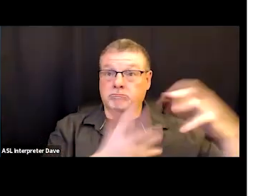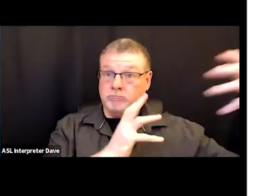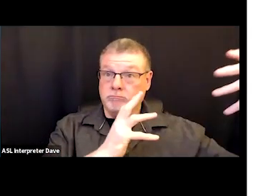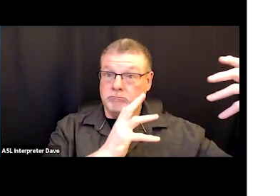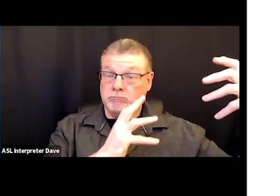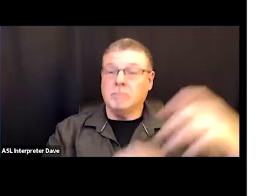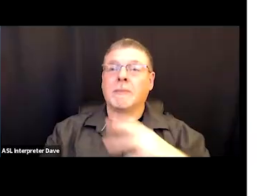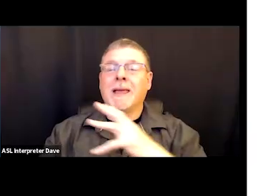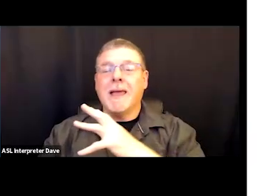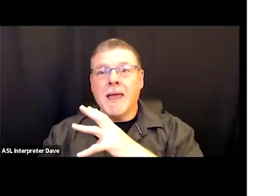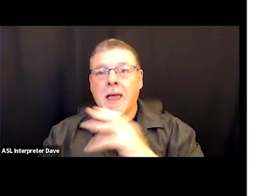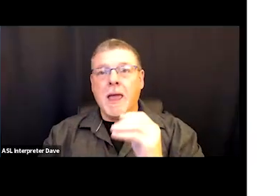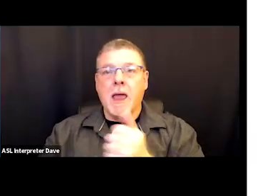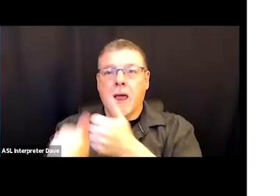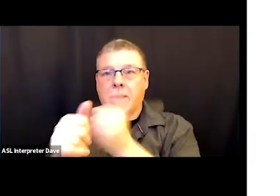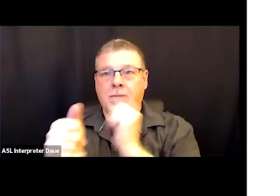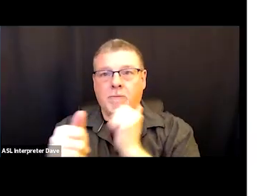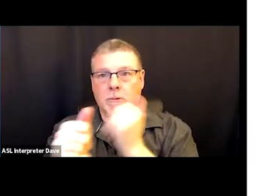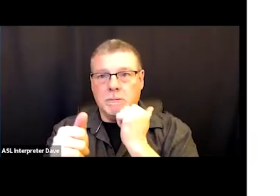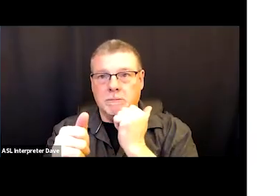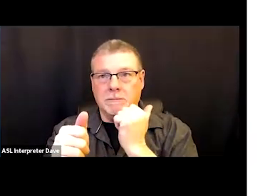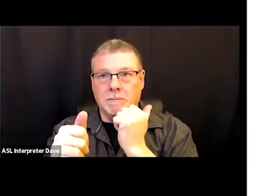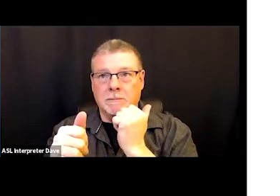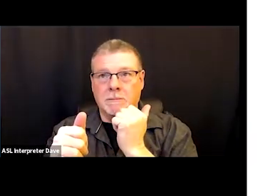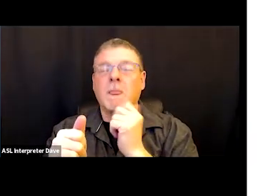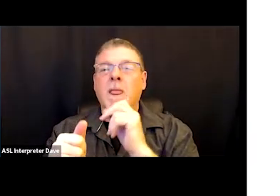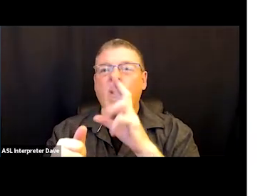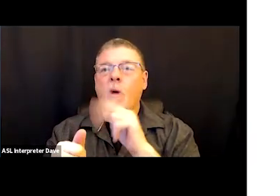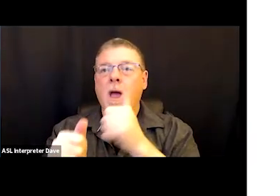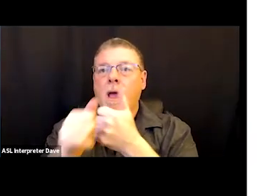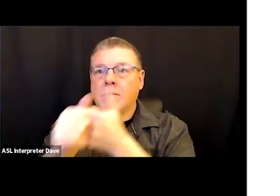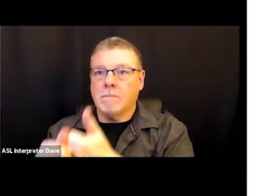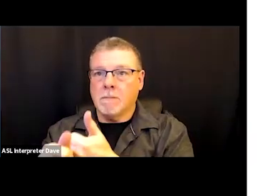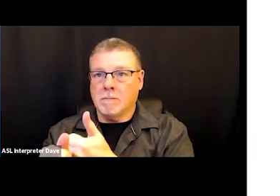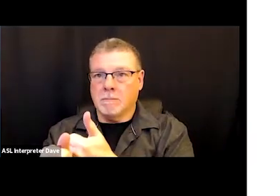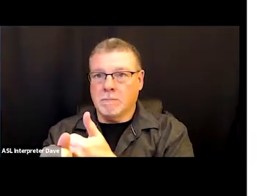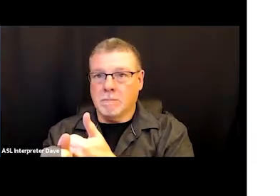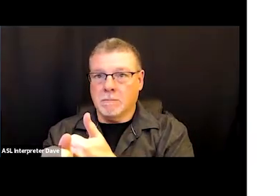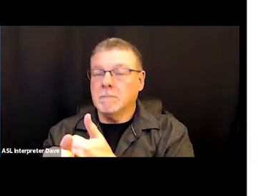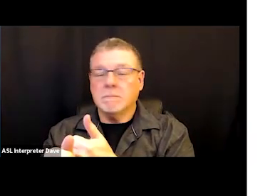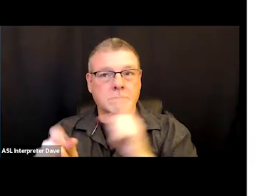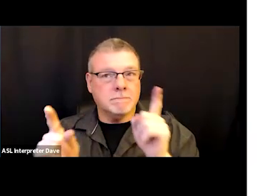and avoidance or non-compliance. It's critical.